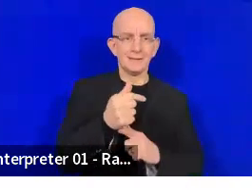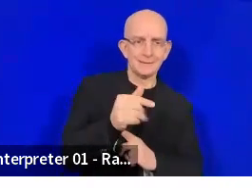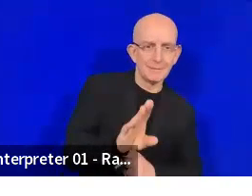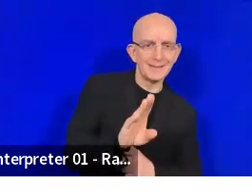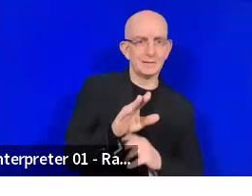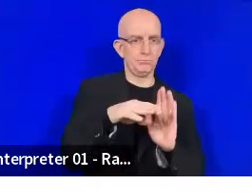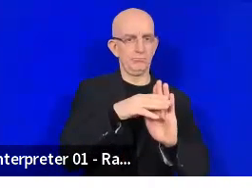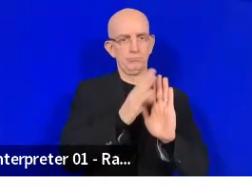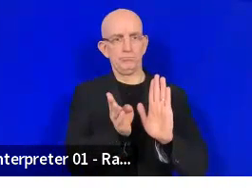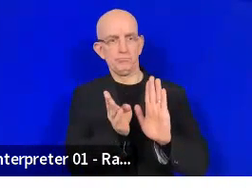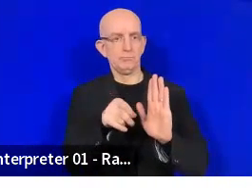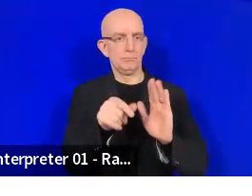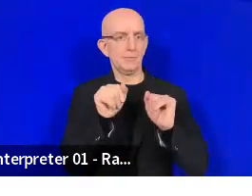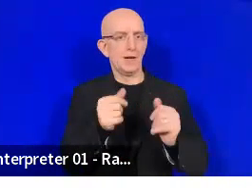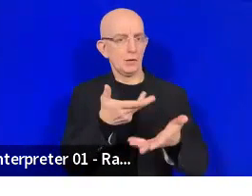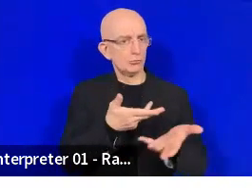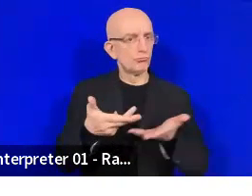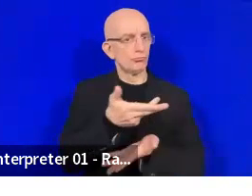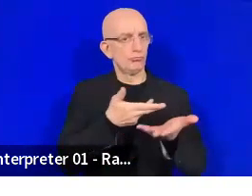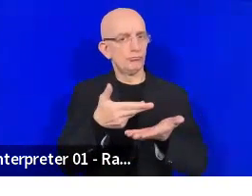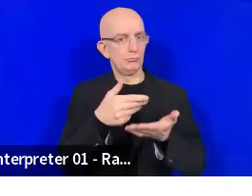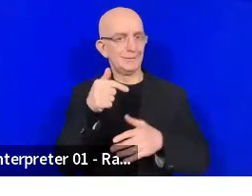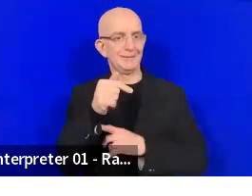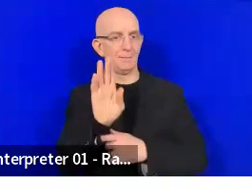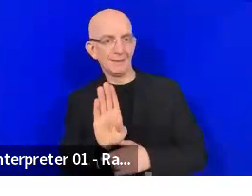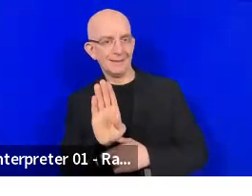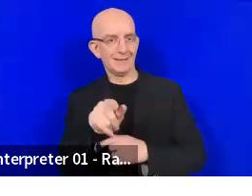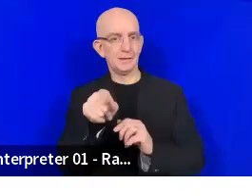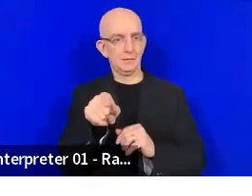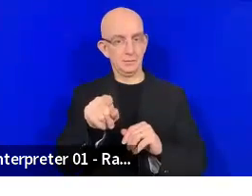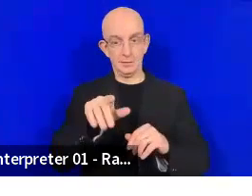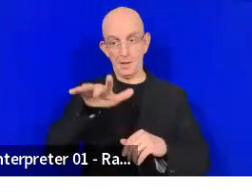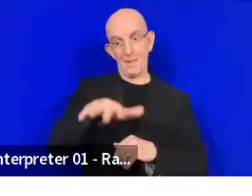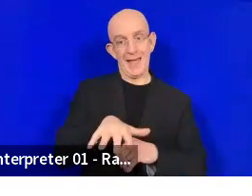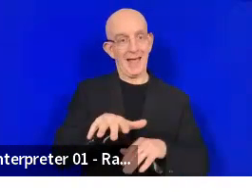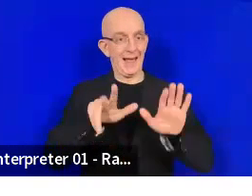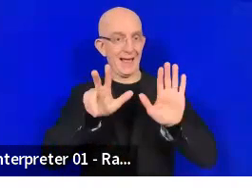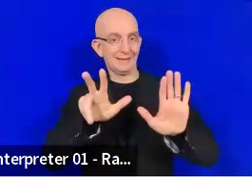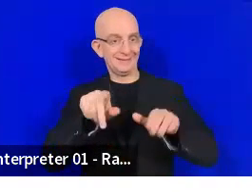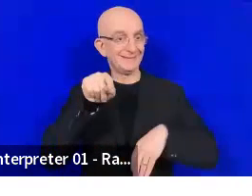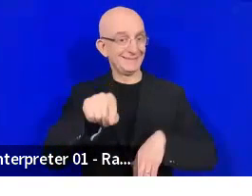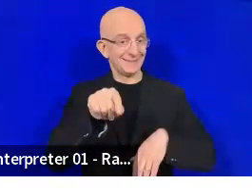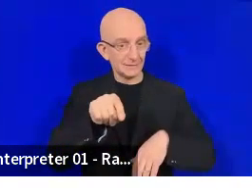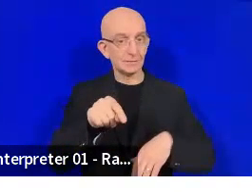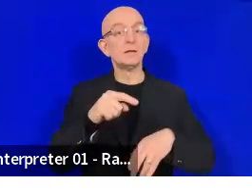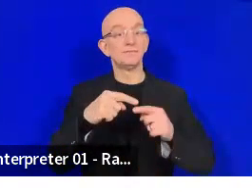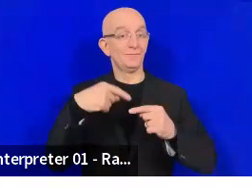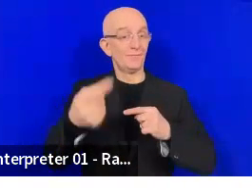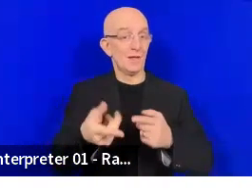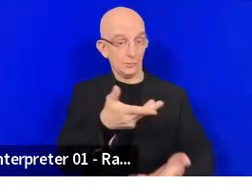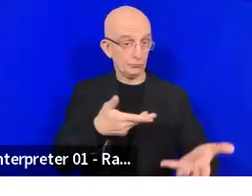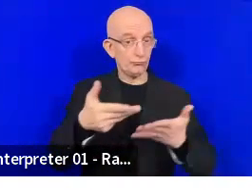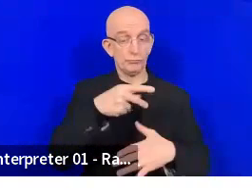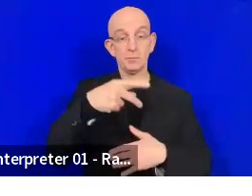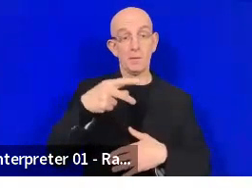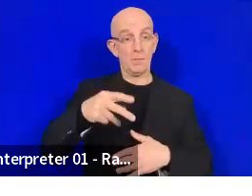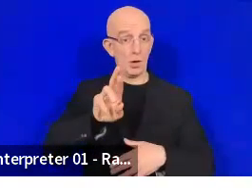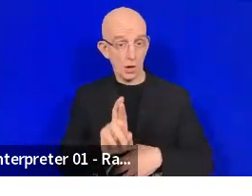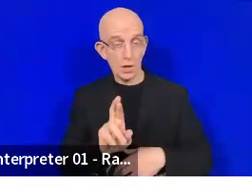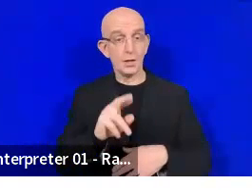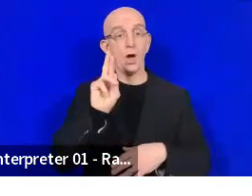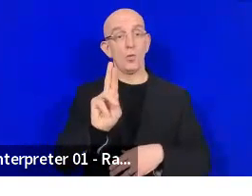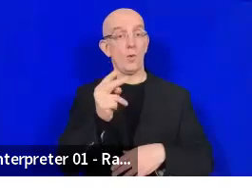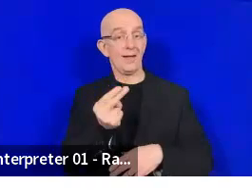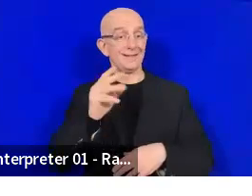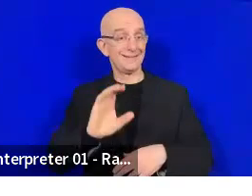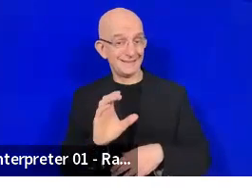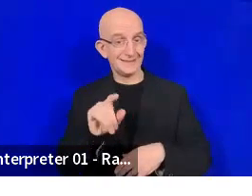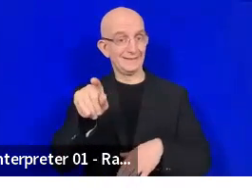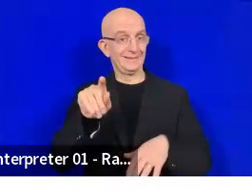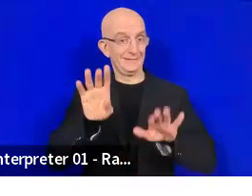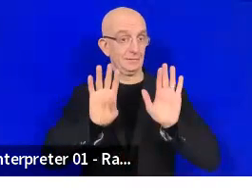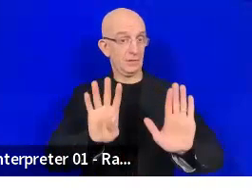And then the hearings on PPR and UHC are on the 9th with PPR in the morning, and then